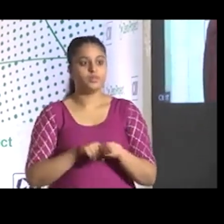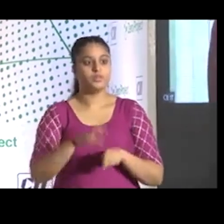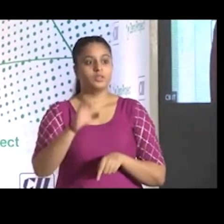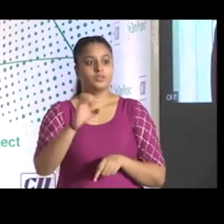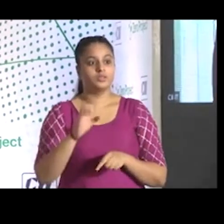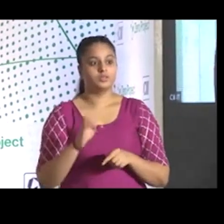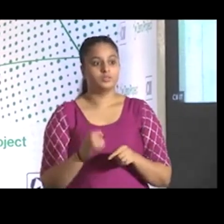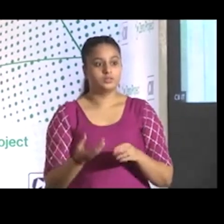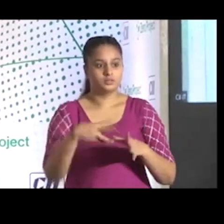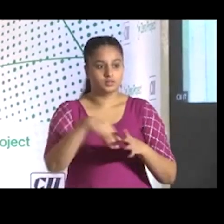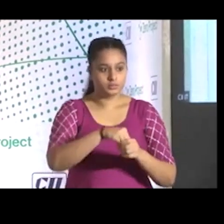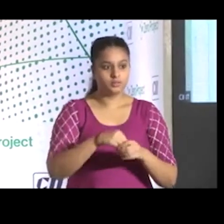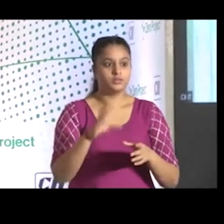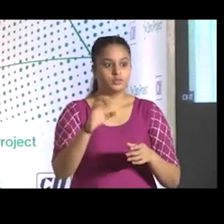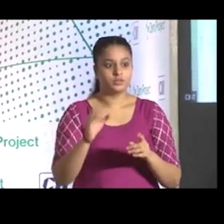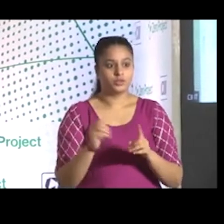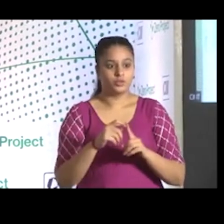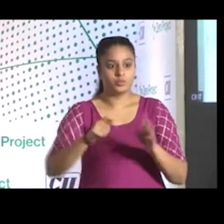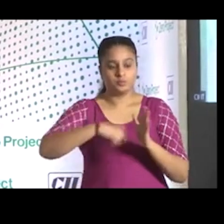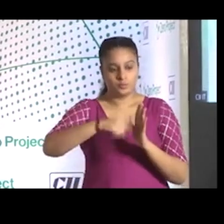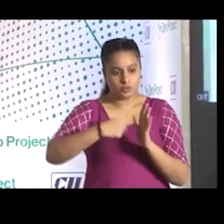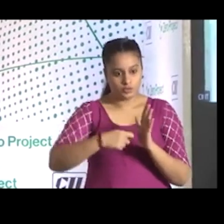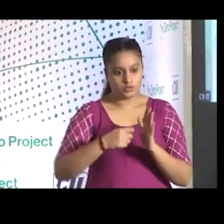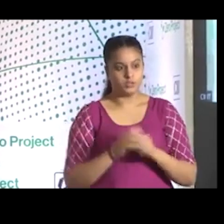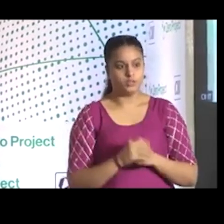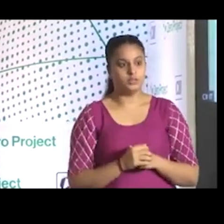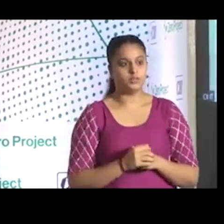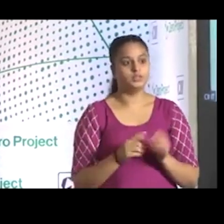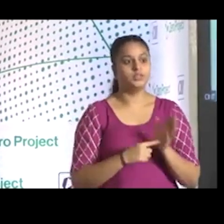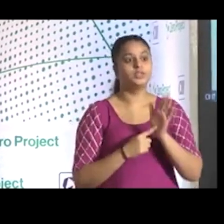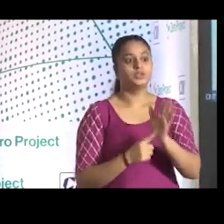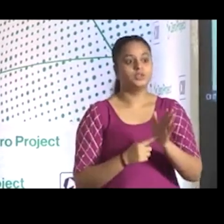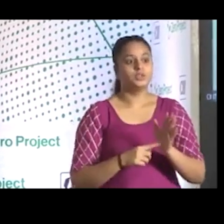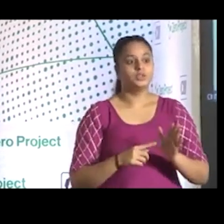and we will present our model on how to use artificial intelligence